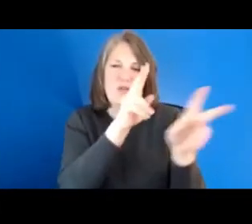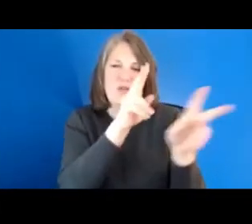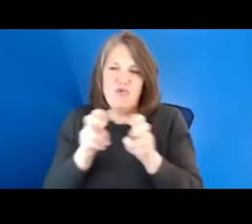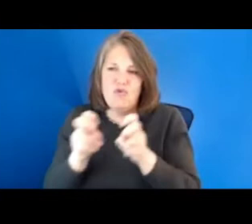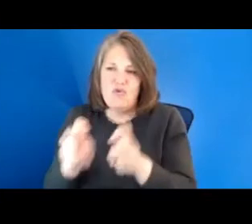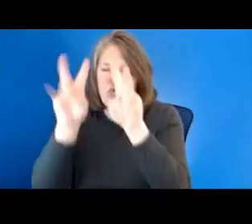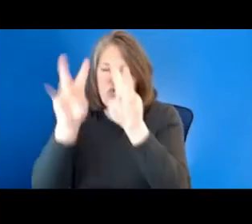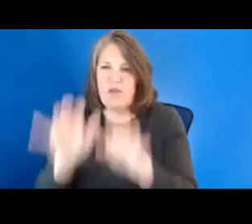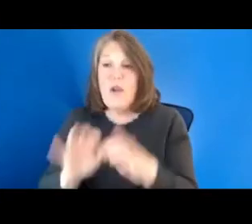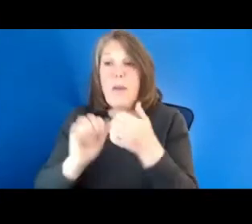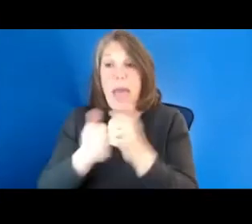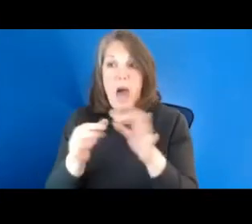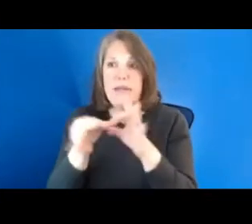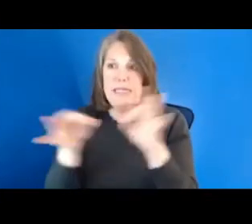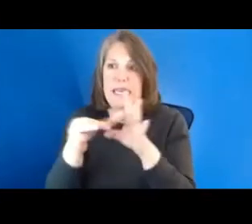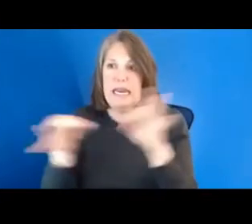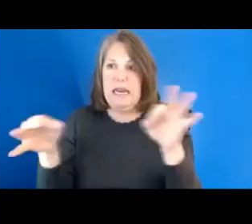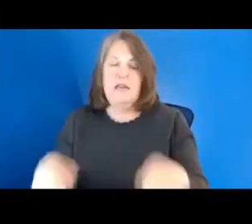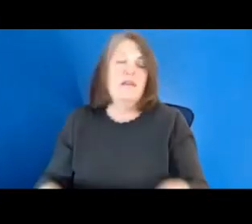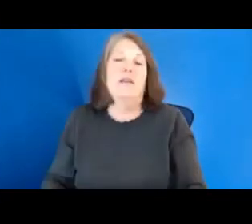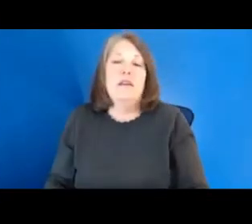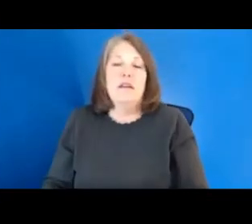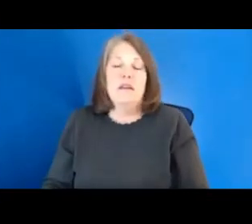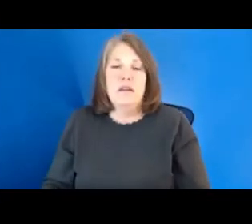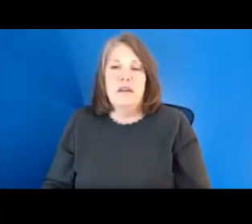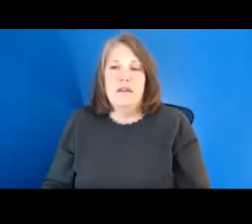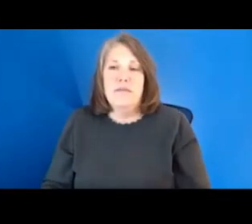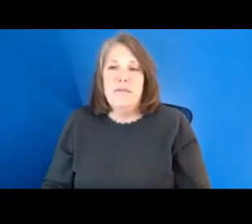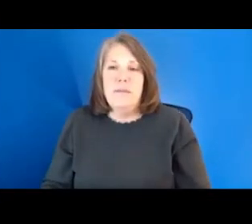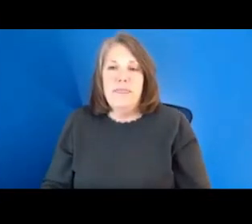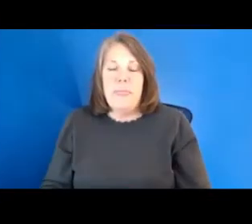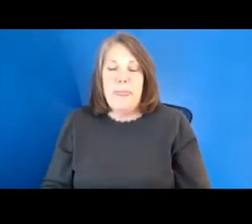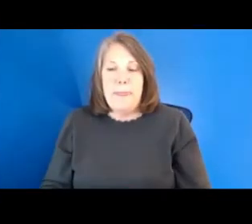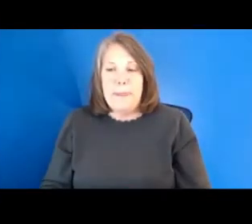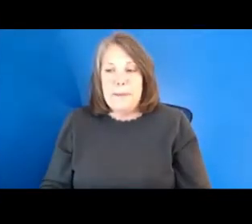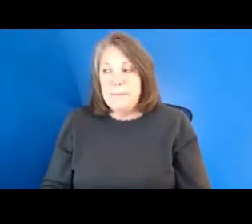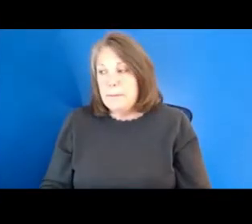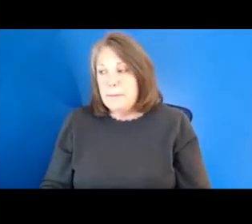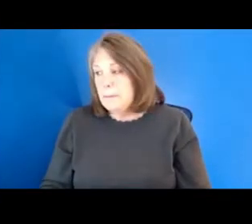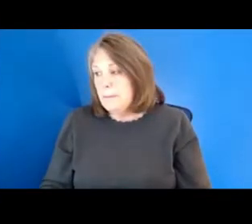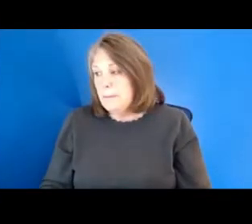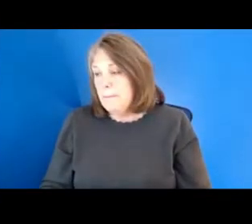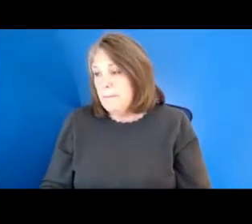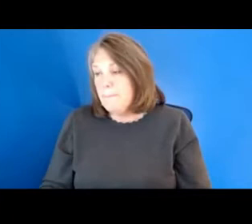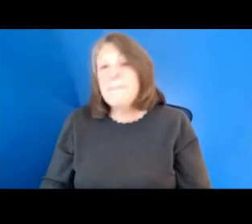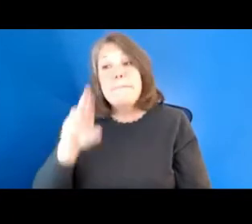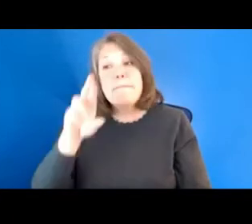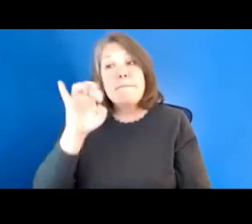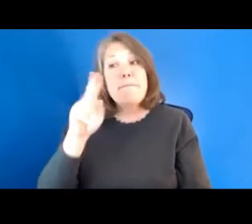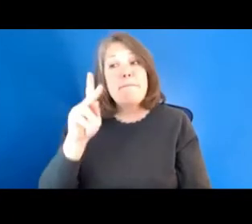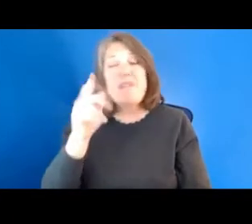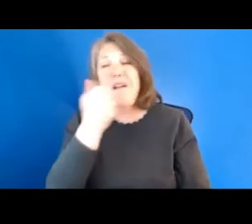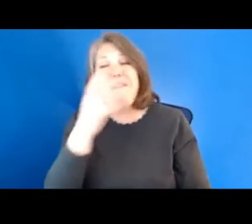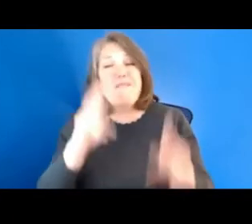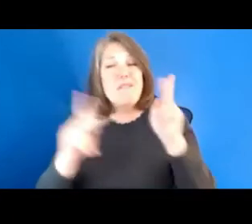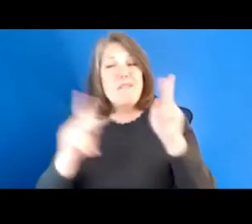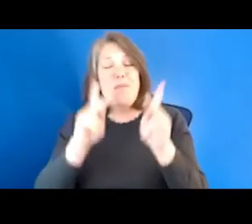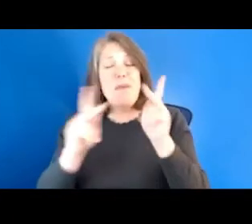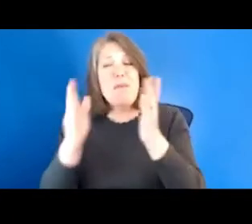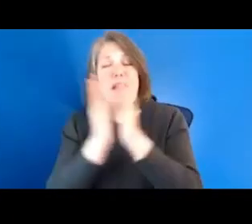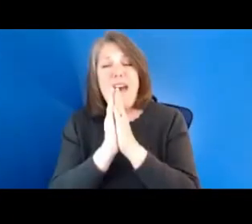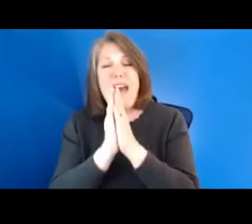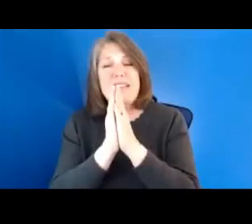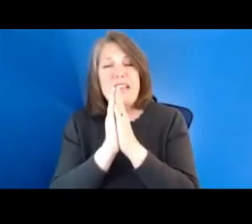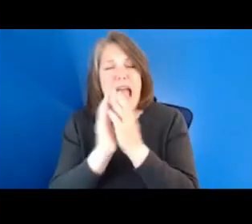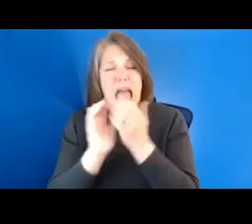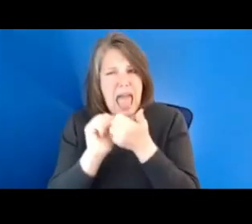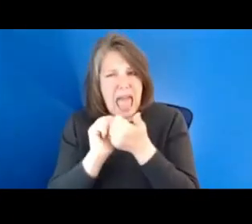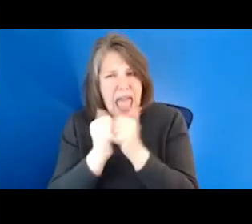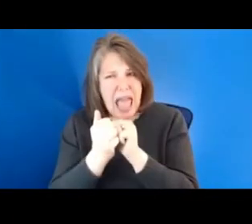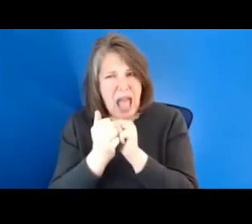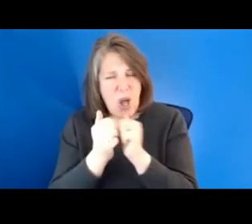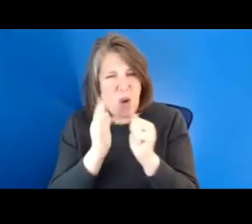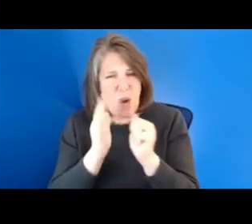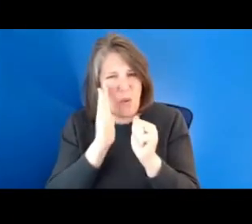17:19:17 >> TONY PALS: Rick, a few people have asked how well they be able to share